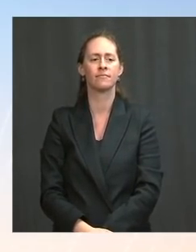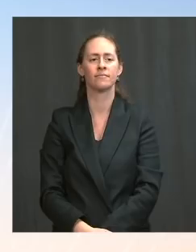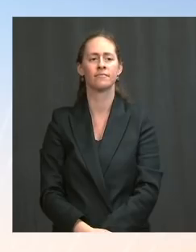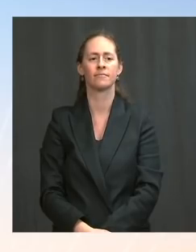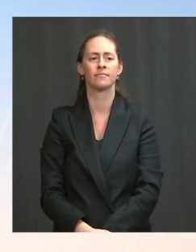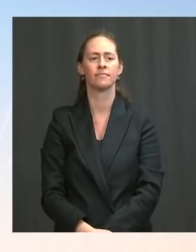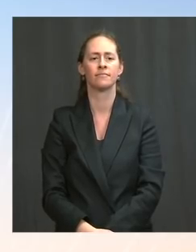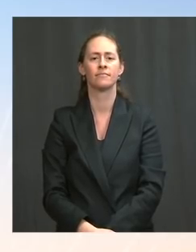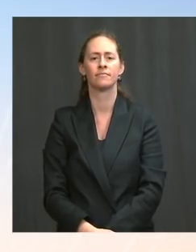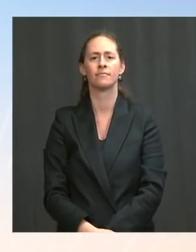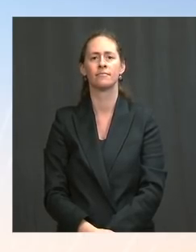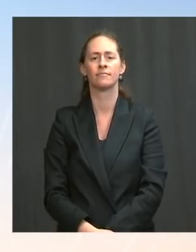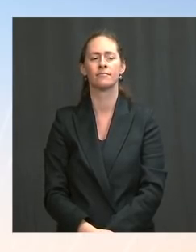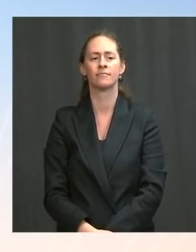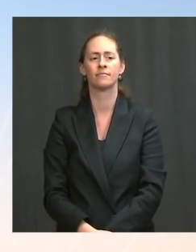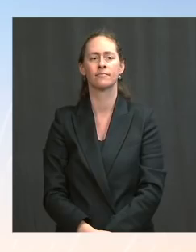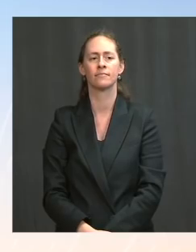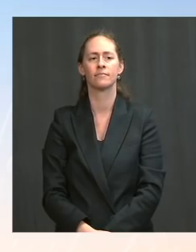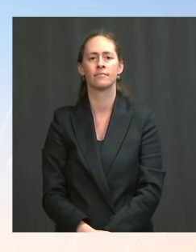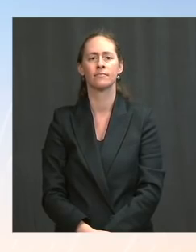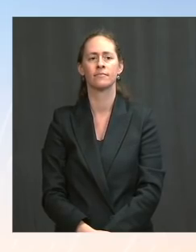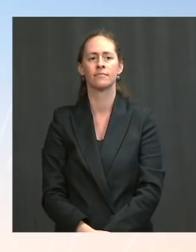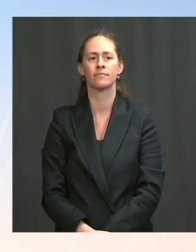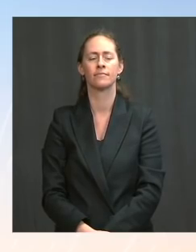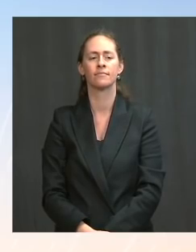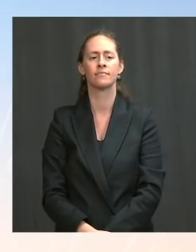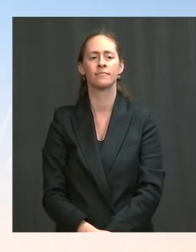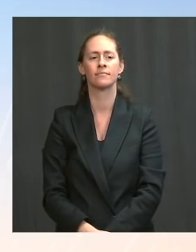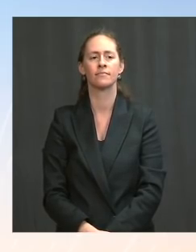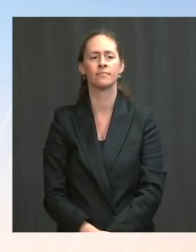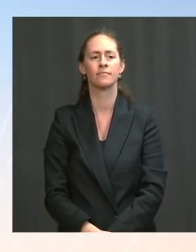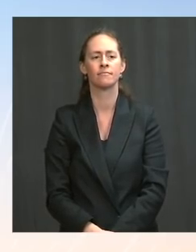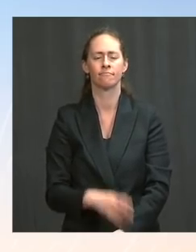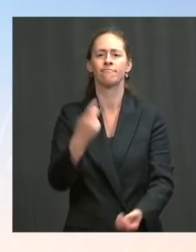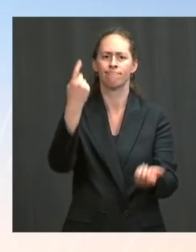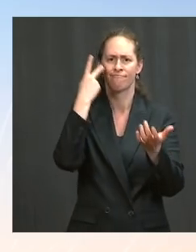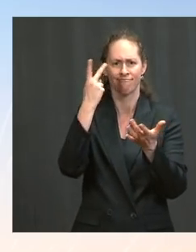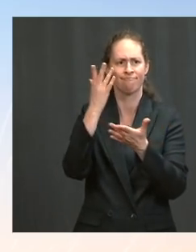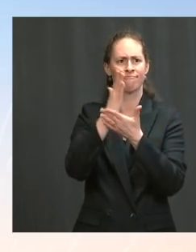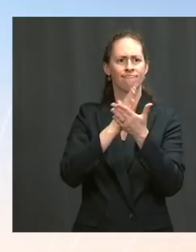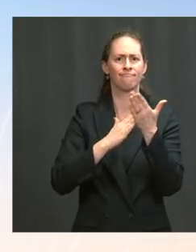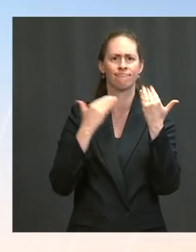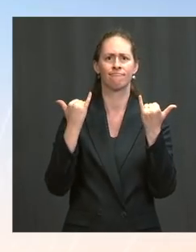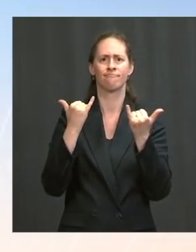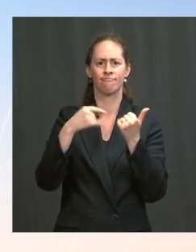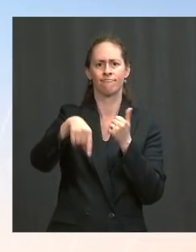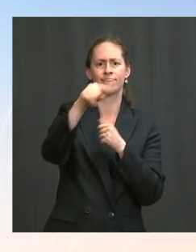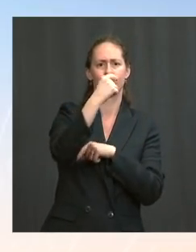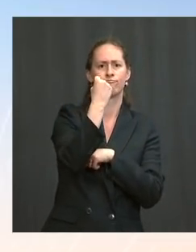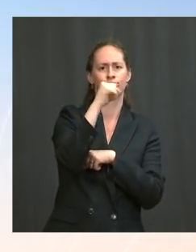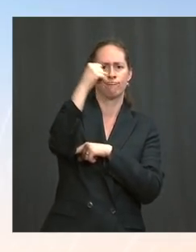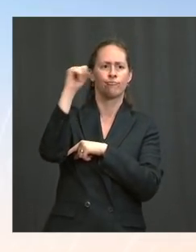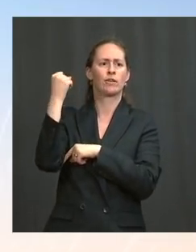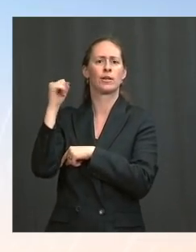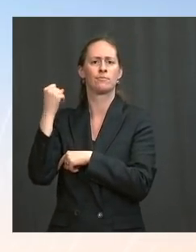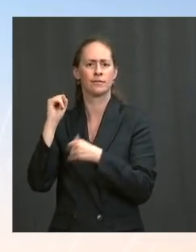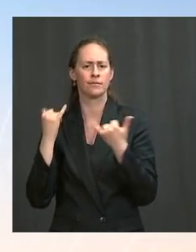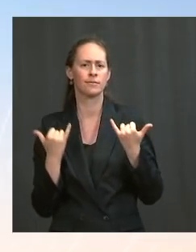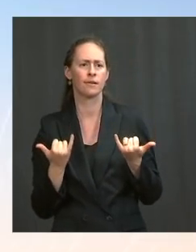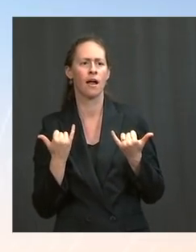that are in the bill, there's a pretty sizable protest across the street today from the Sunrise Movement. This is a group that worked with the campaign to set policy, that's in touch with the White House,